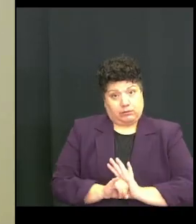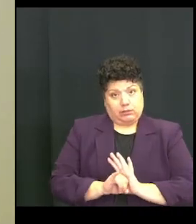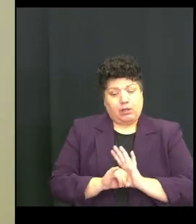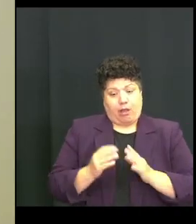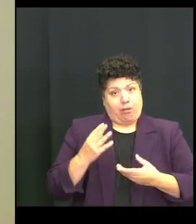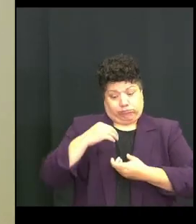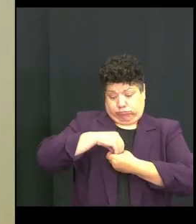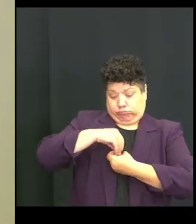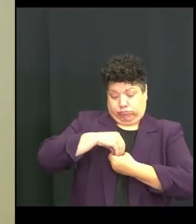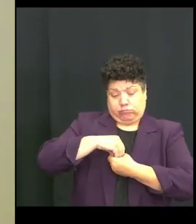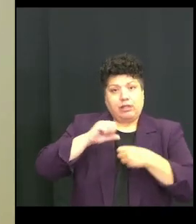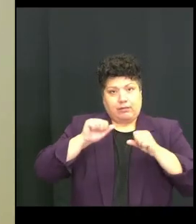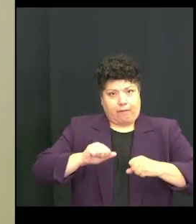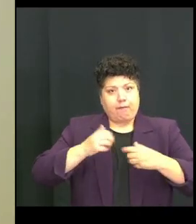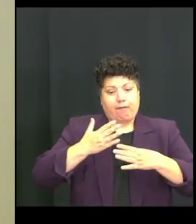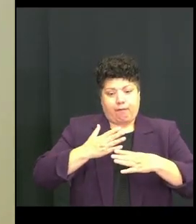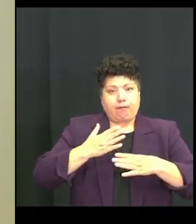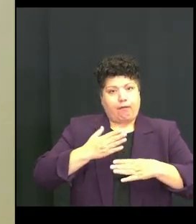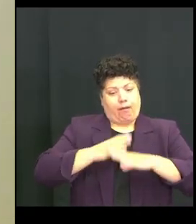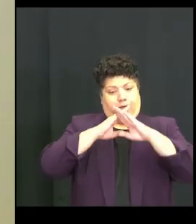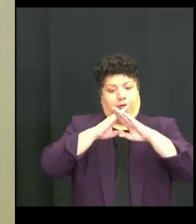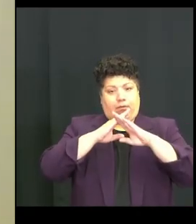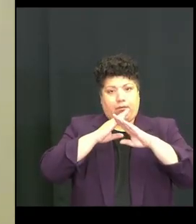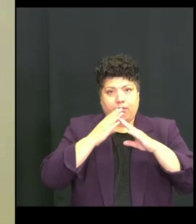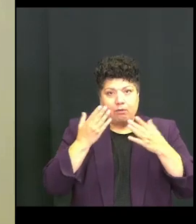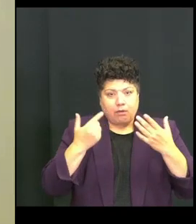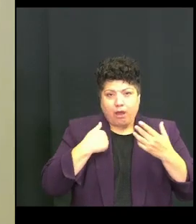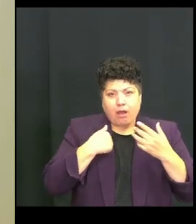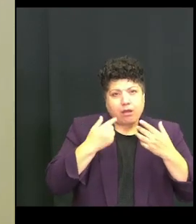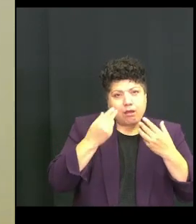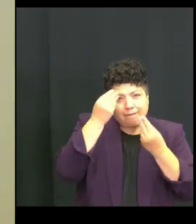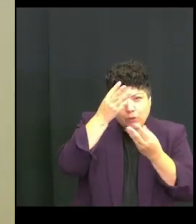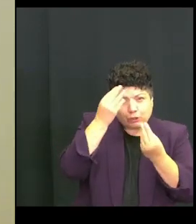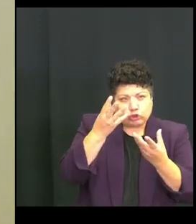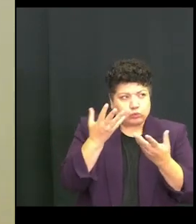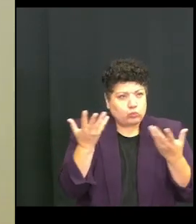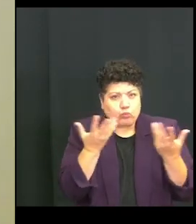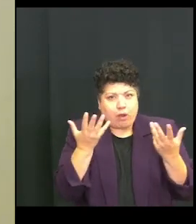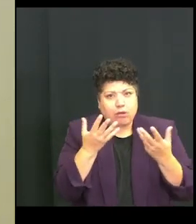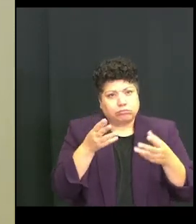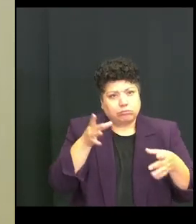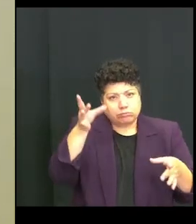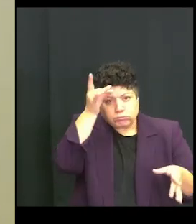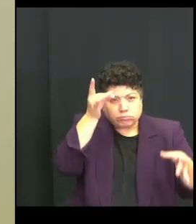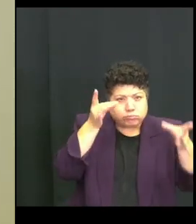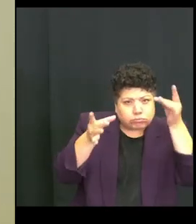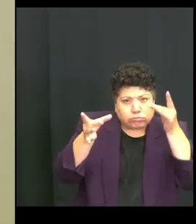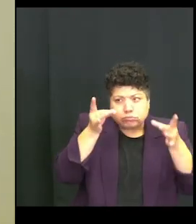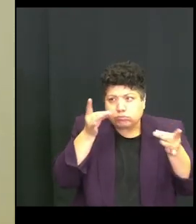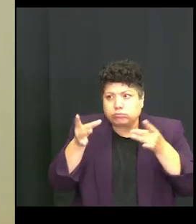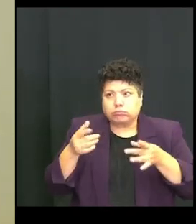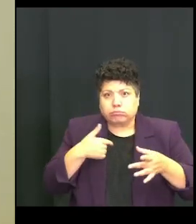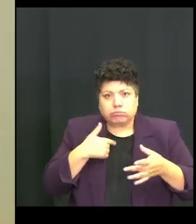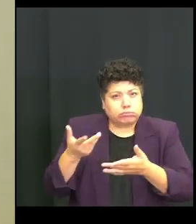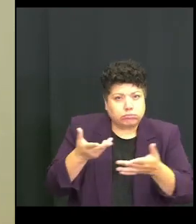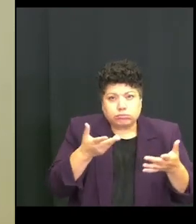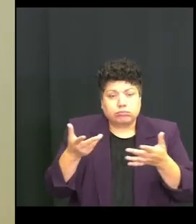to make rational sense of the information they're exposed to. But that's not all that's going on.